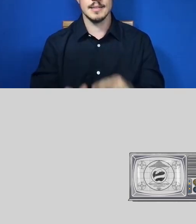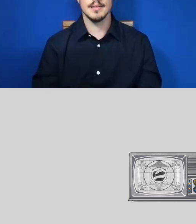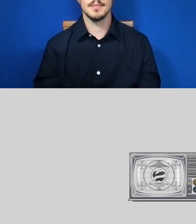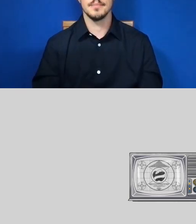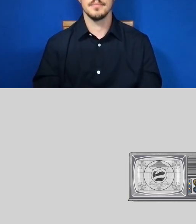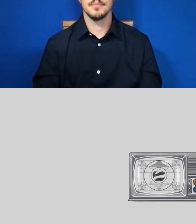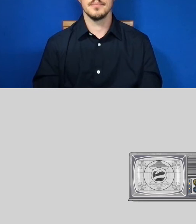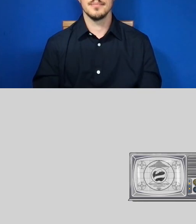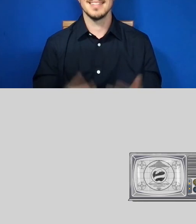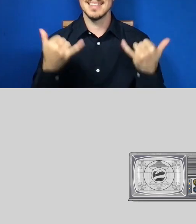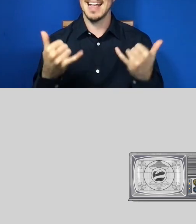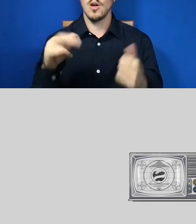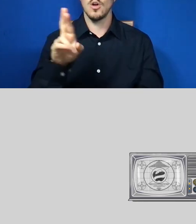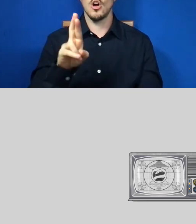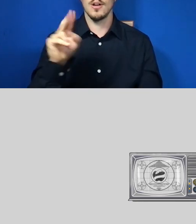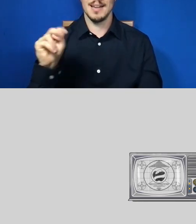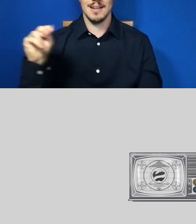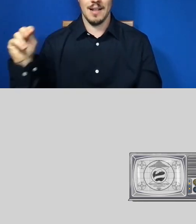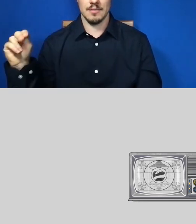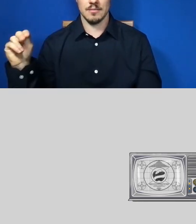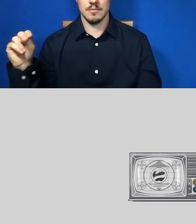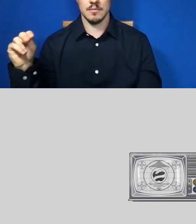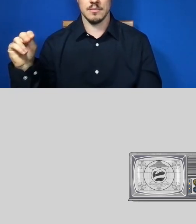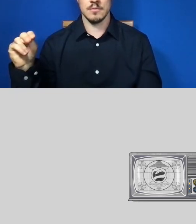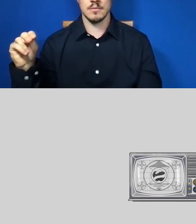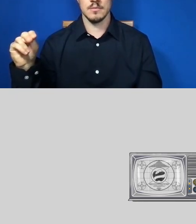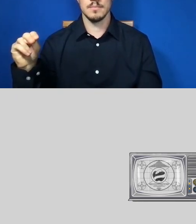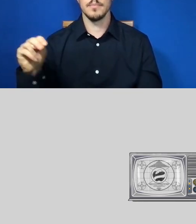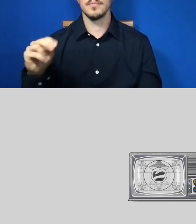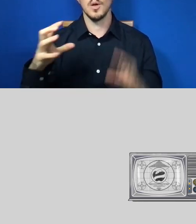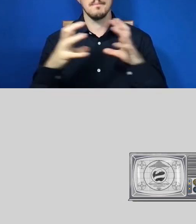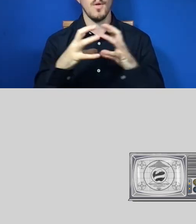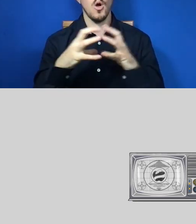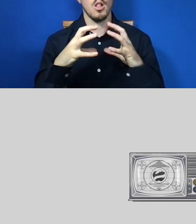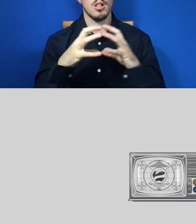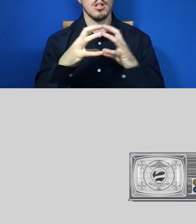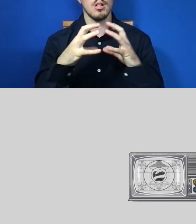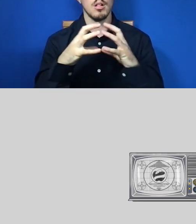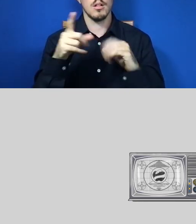Now let's take a look at recurrent neural networks. Given an image of a ball,